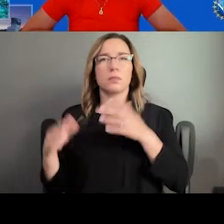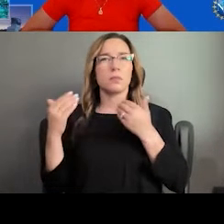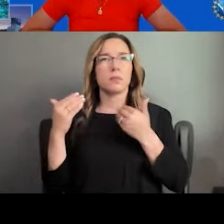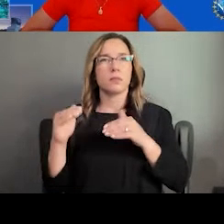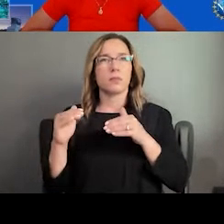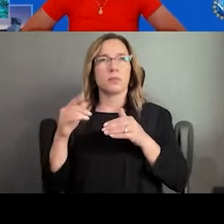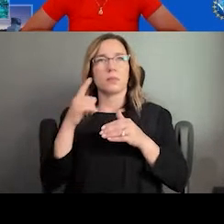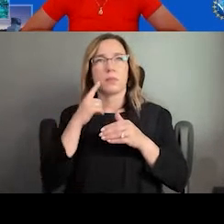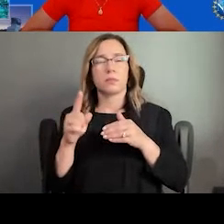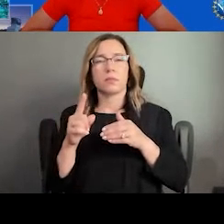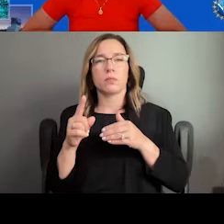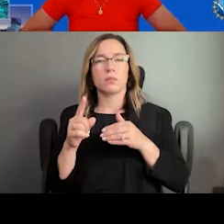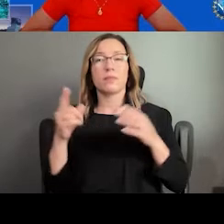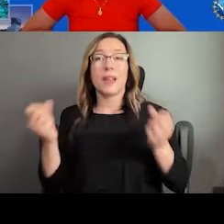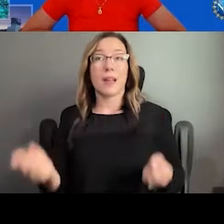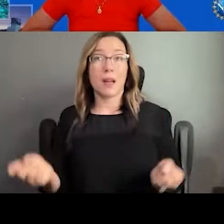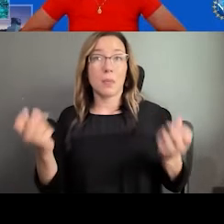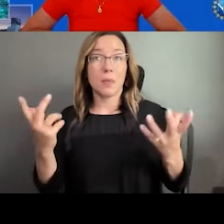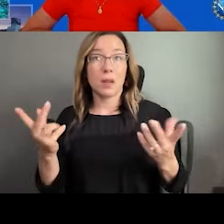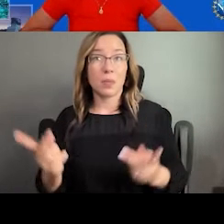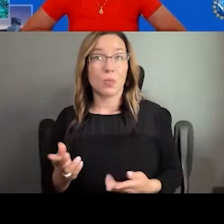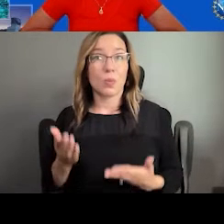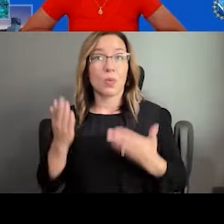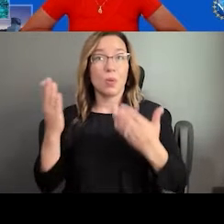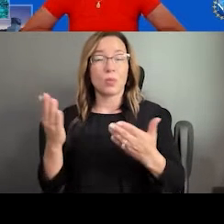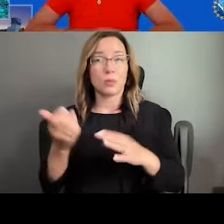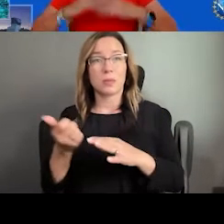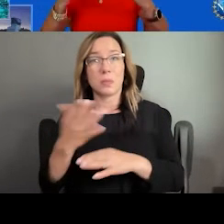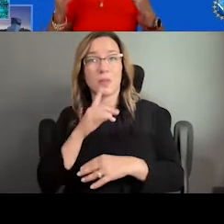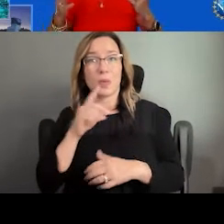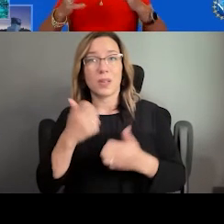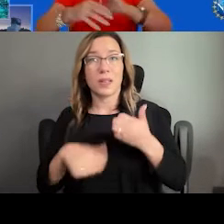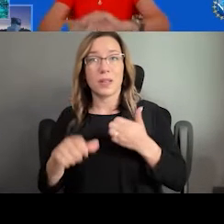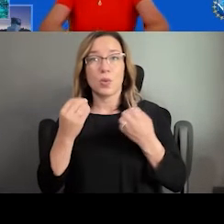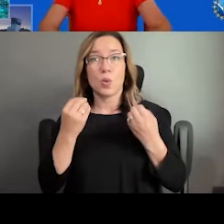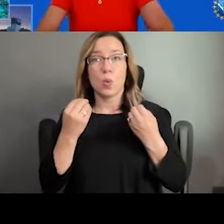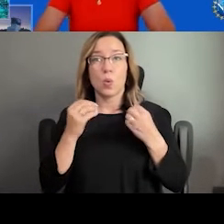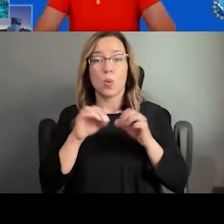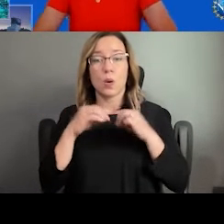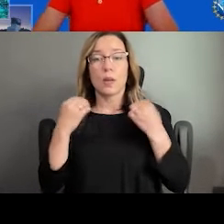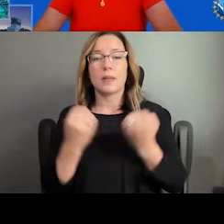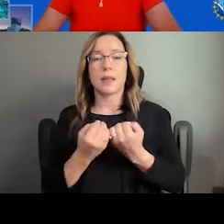the number of proposals submitted per organization. An example of this is